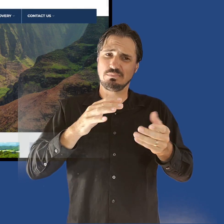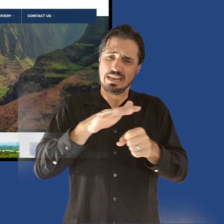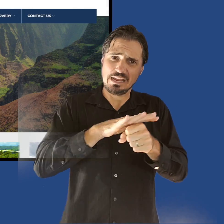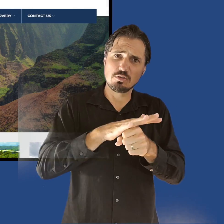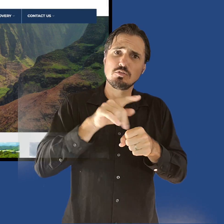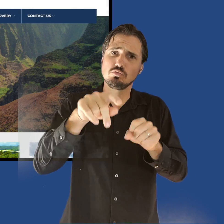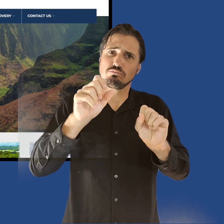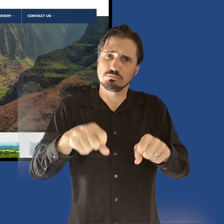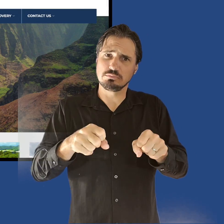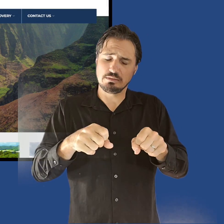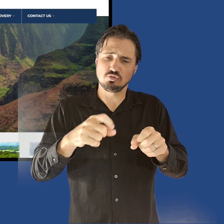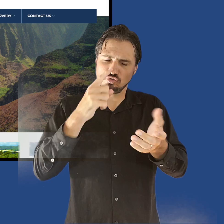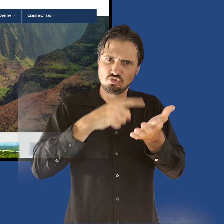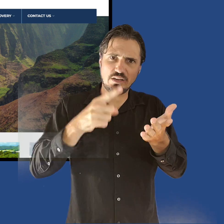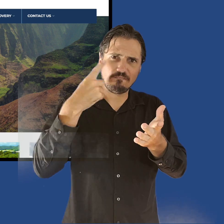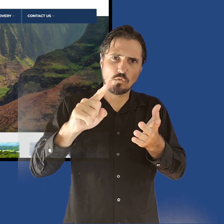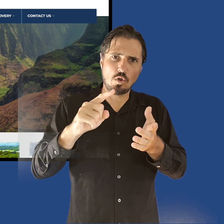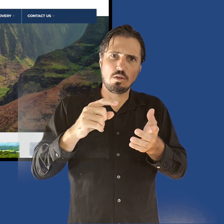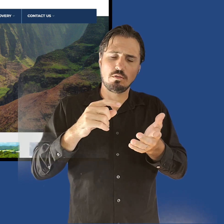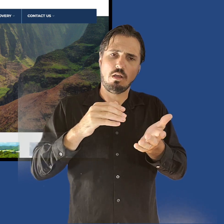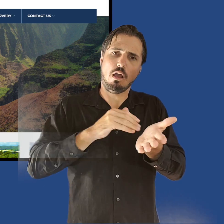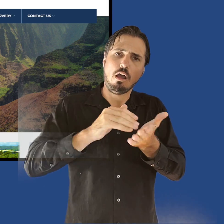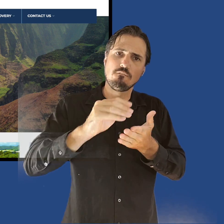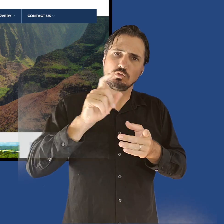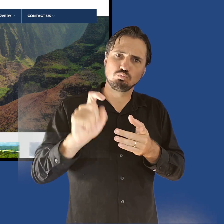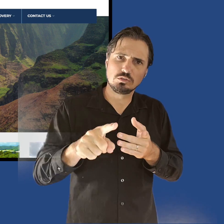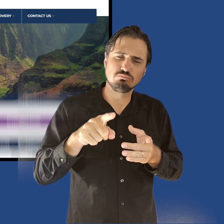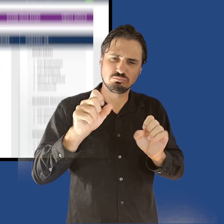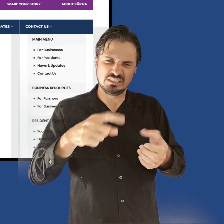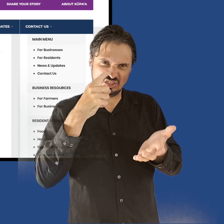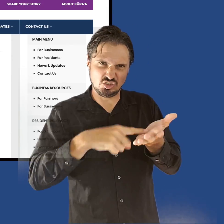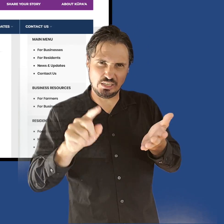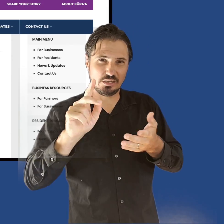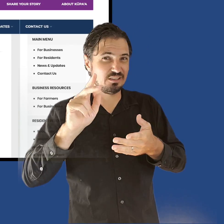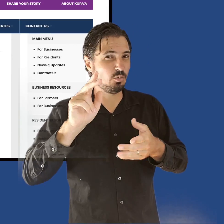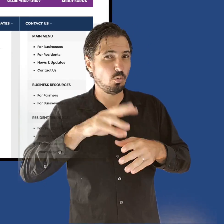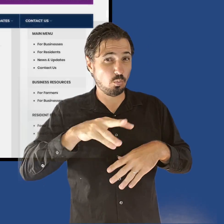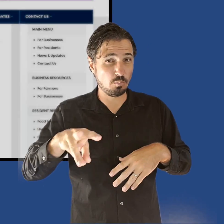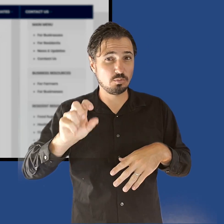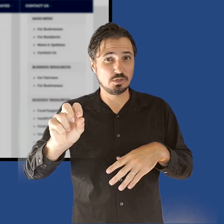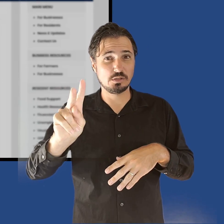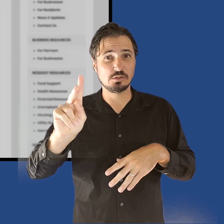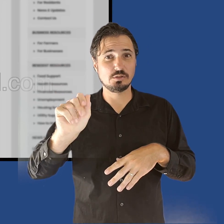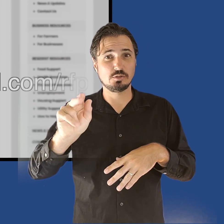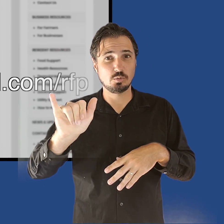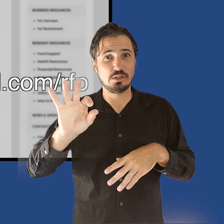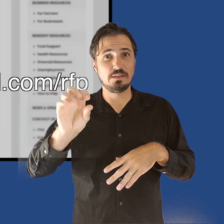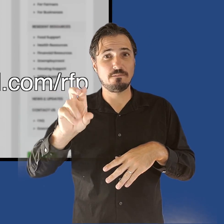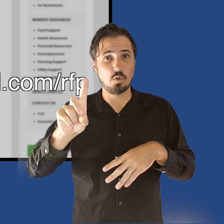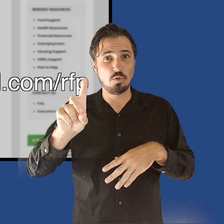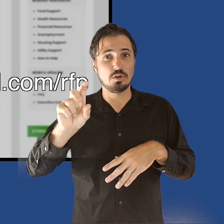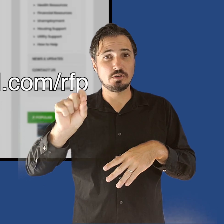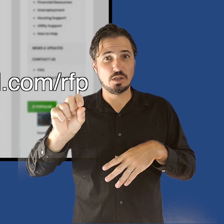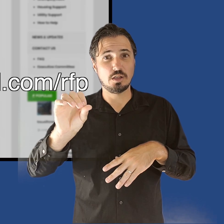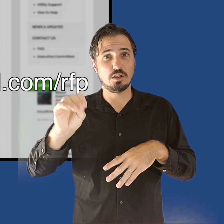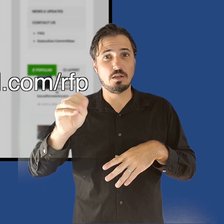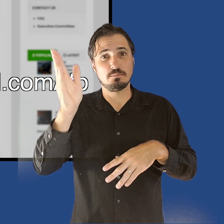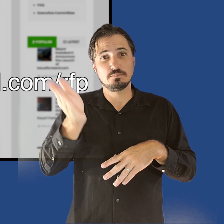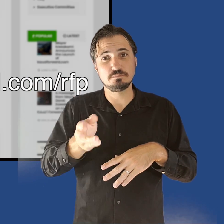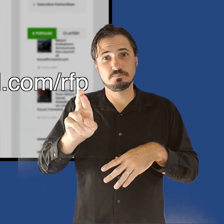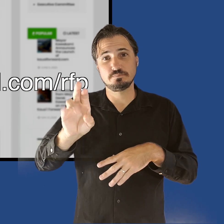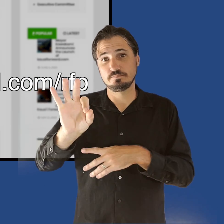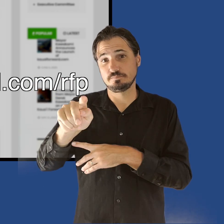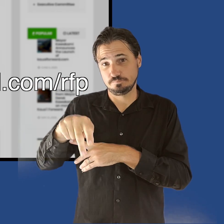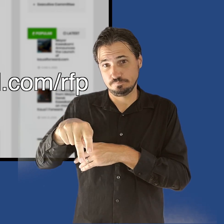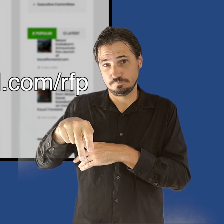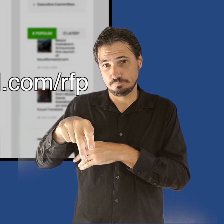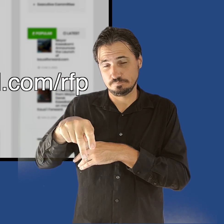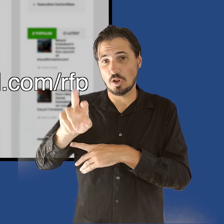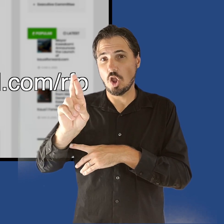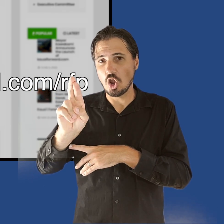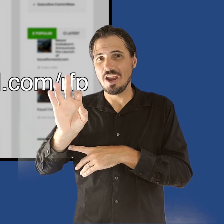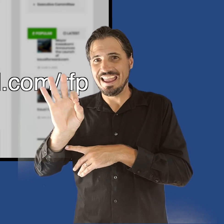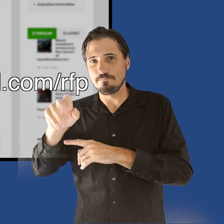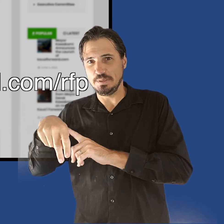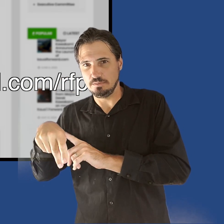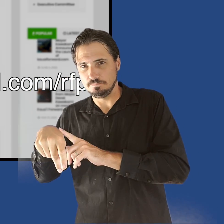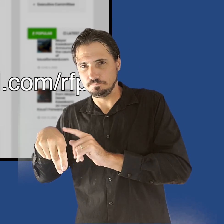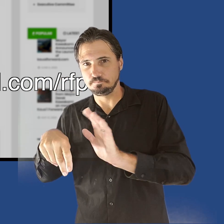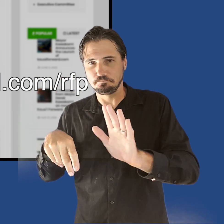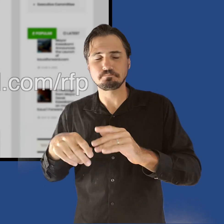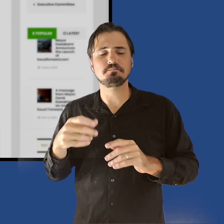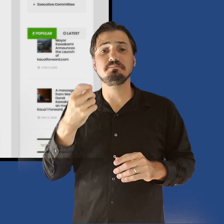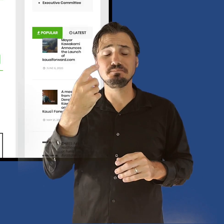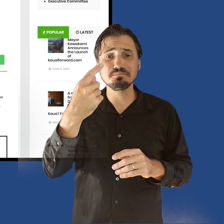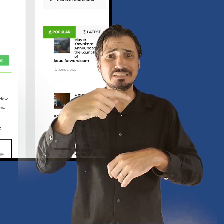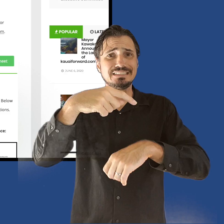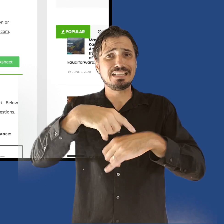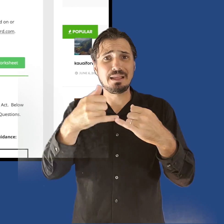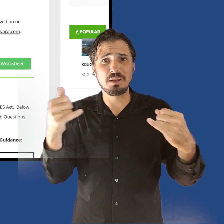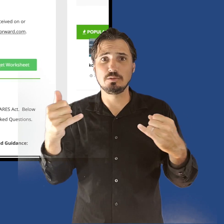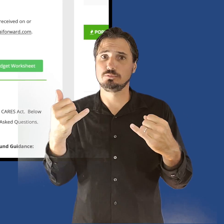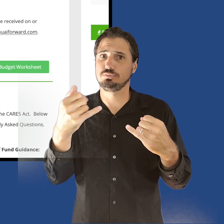Details on the changes to our CARES Act grant proposals can be viewed at kauaiforward.com/rfp. There is a very tight deadline for this program.